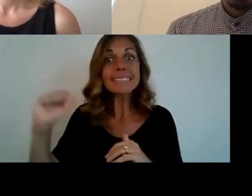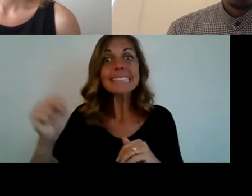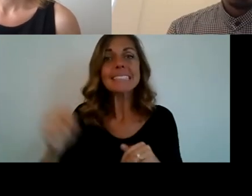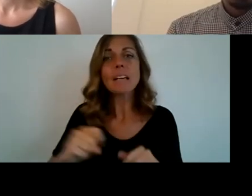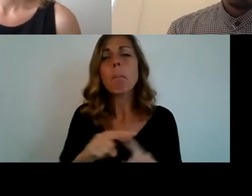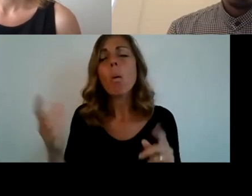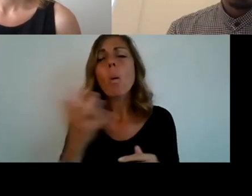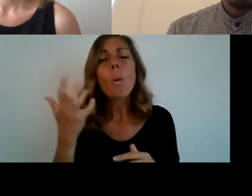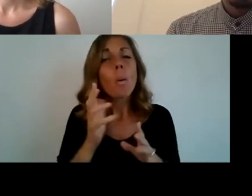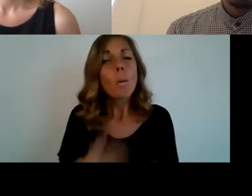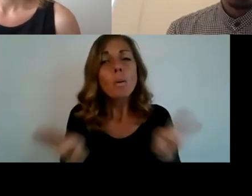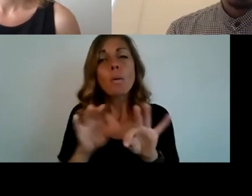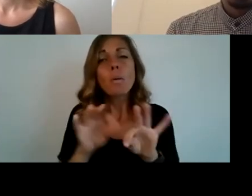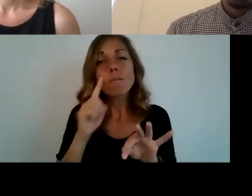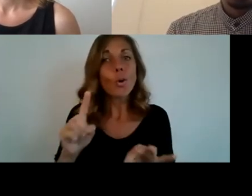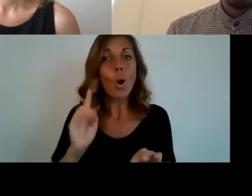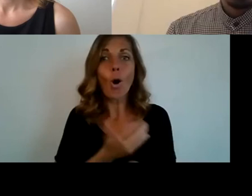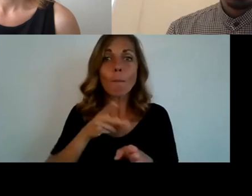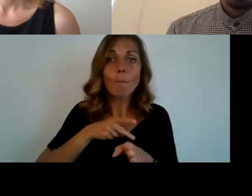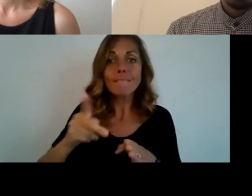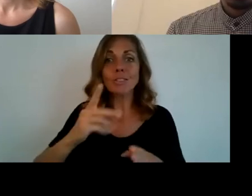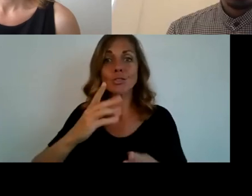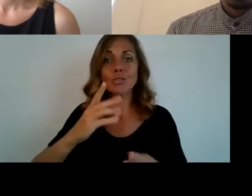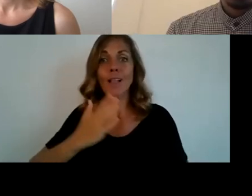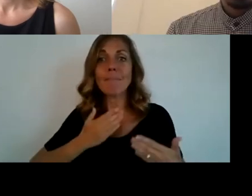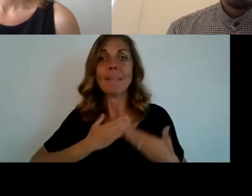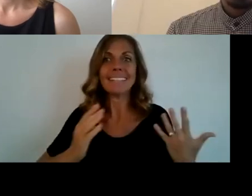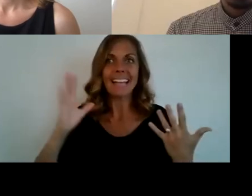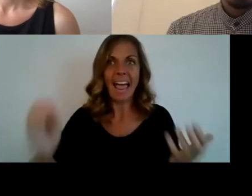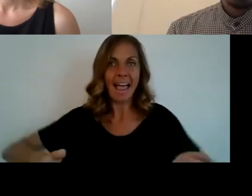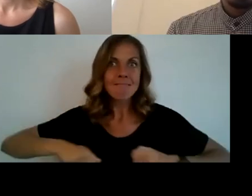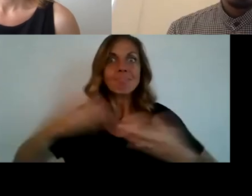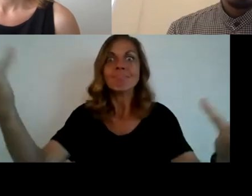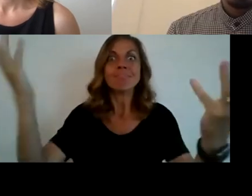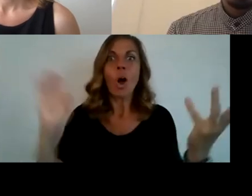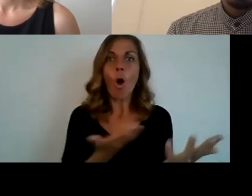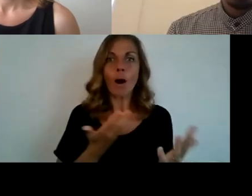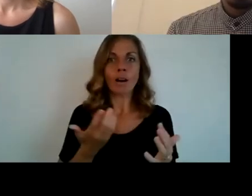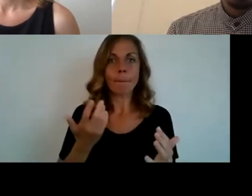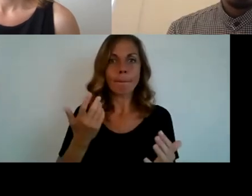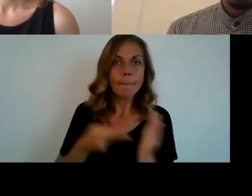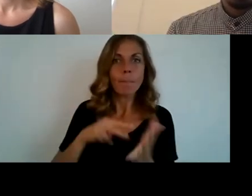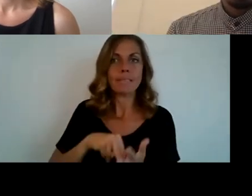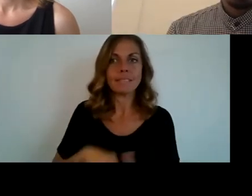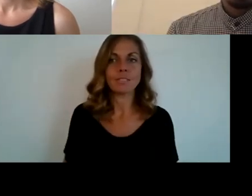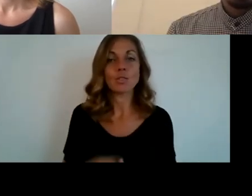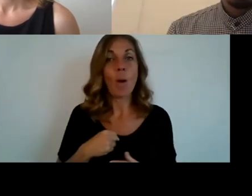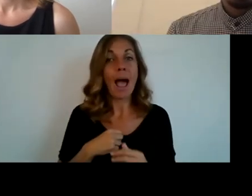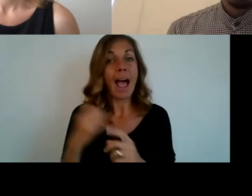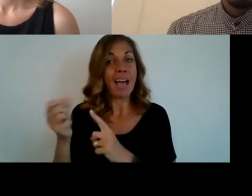our professional happiness, our unleashing of our purposing with all that. So, I'm kind of holding that as something I'm super hopeful for.